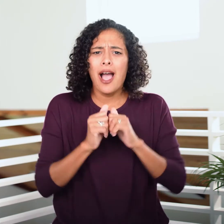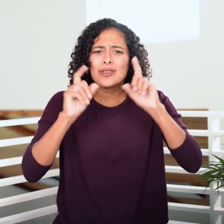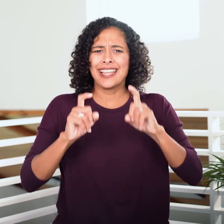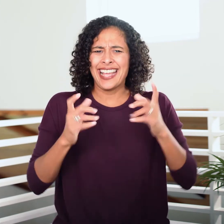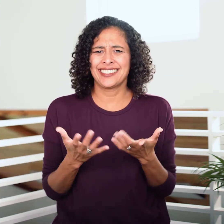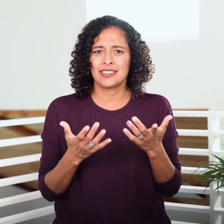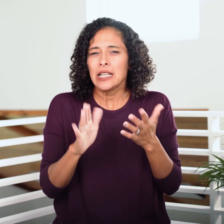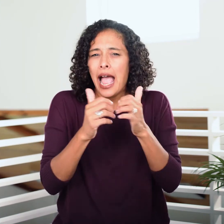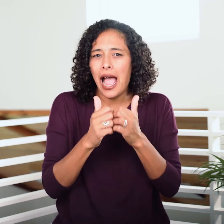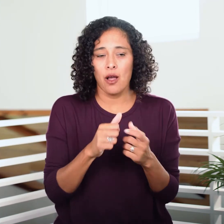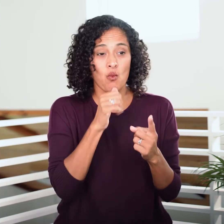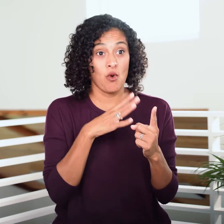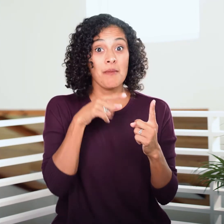There’s no equivalent test for a woman